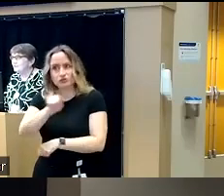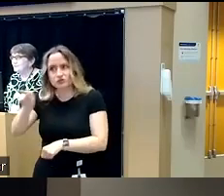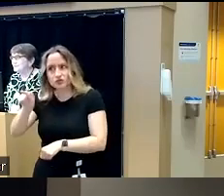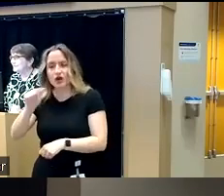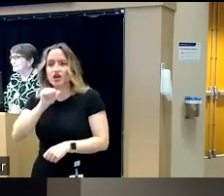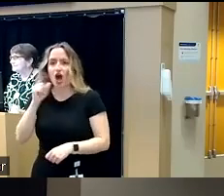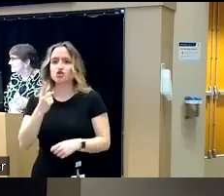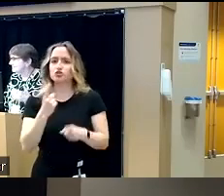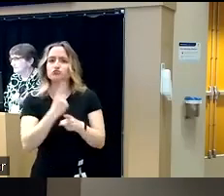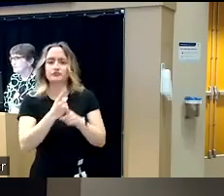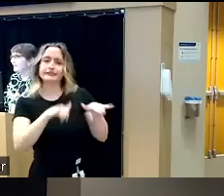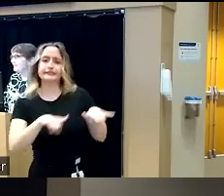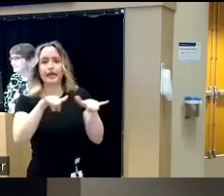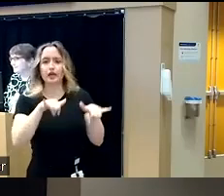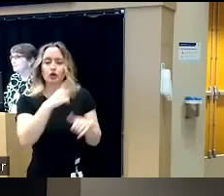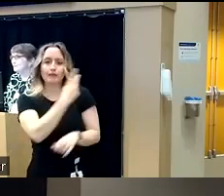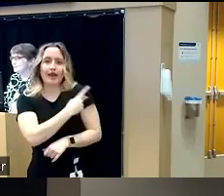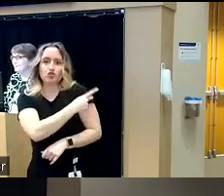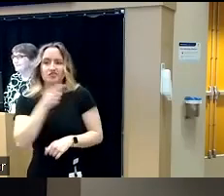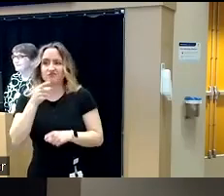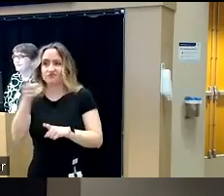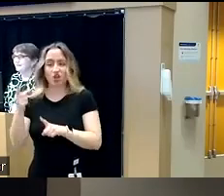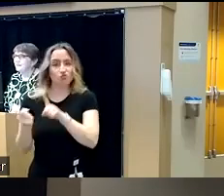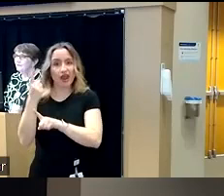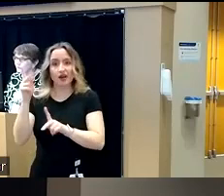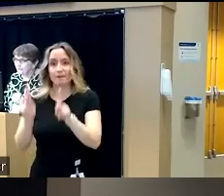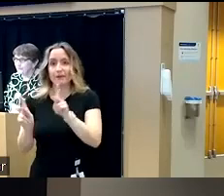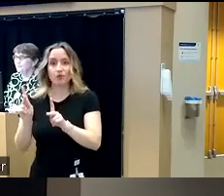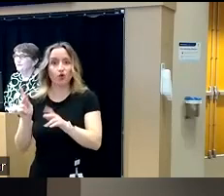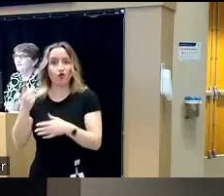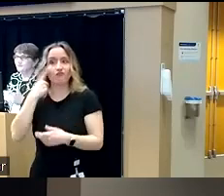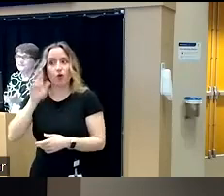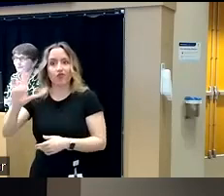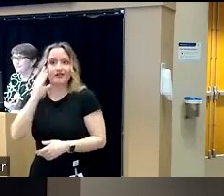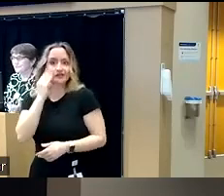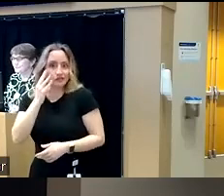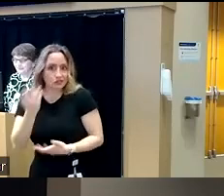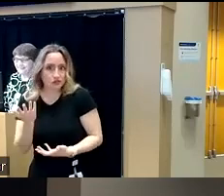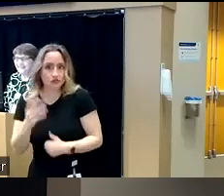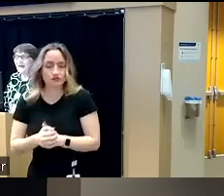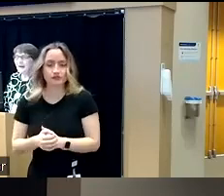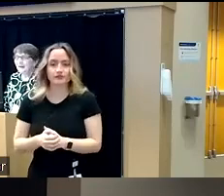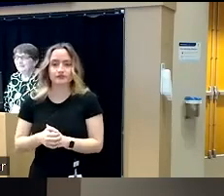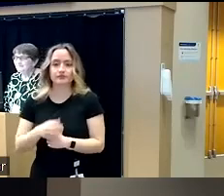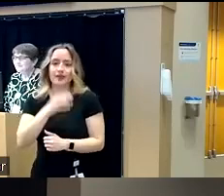patients uh just random people who are doing it for the experience and the reimbursement um